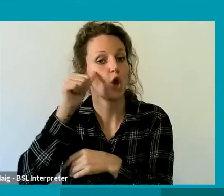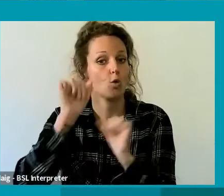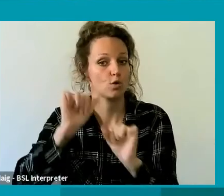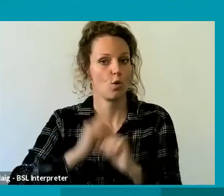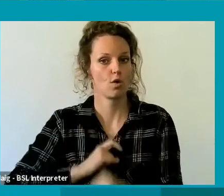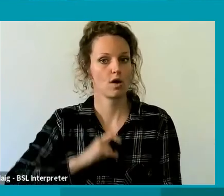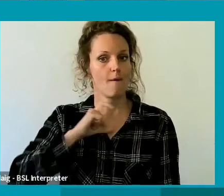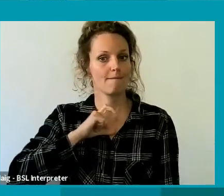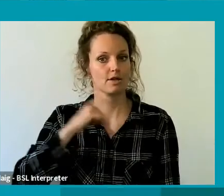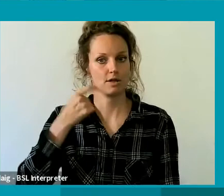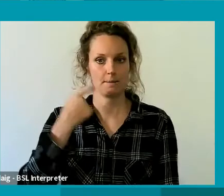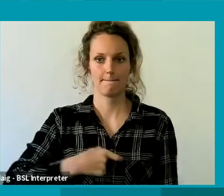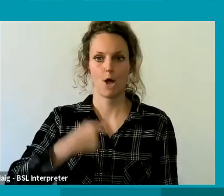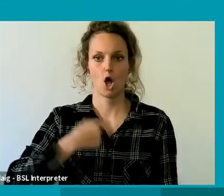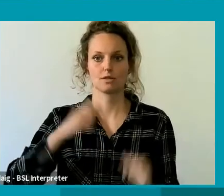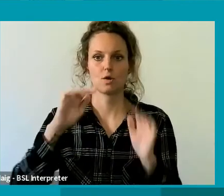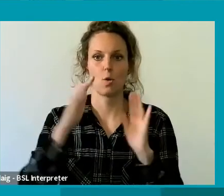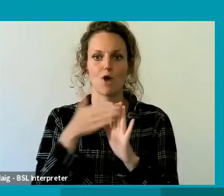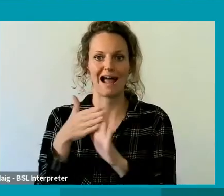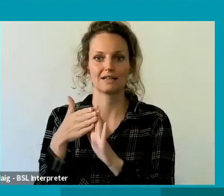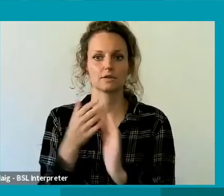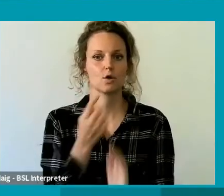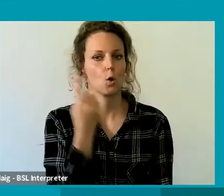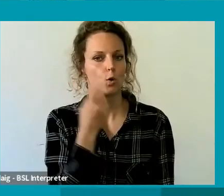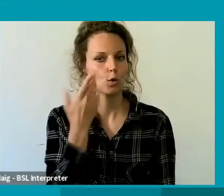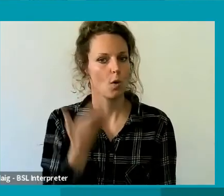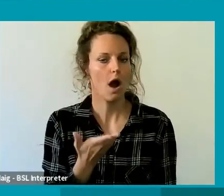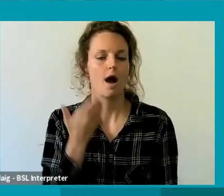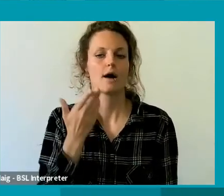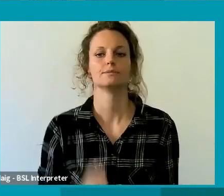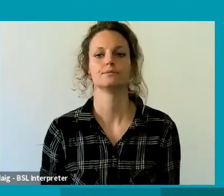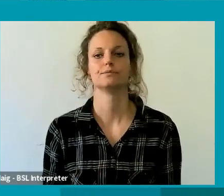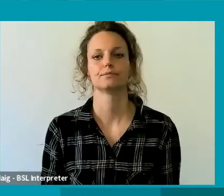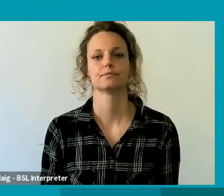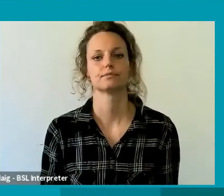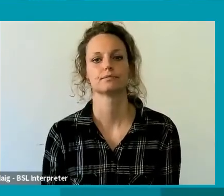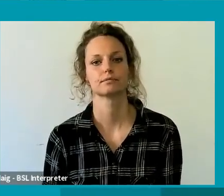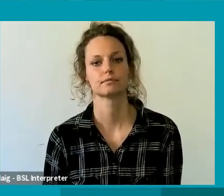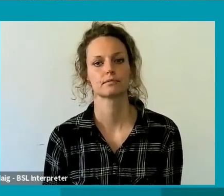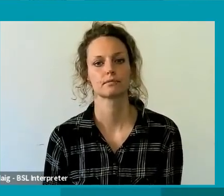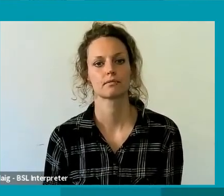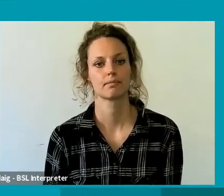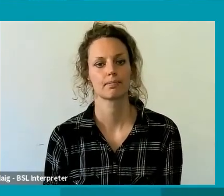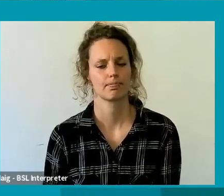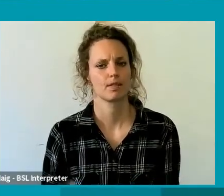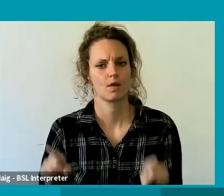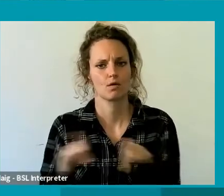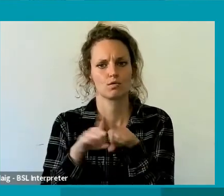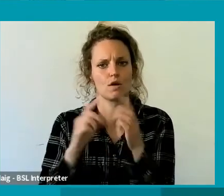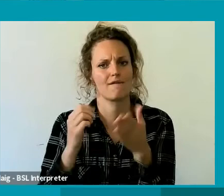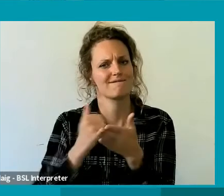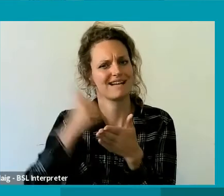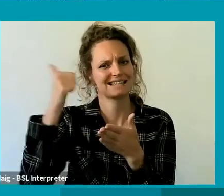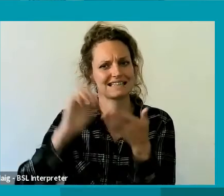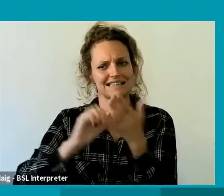personal brand and who you are. and are also demonstrating those fabulous skills and talents that